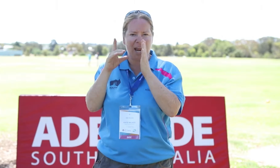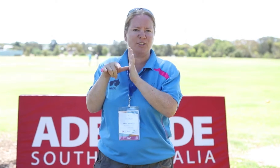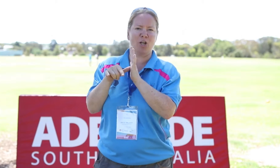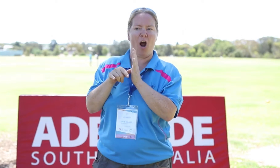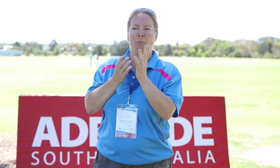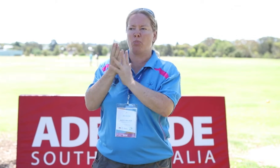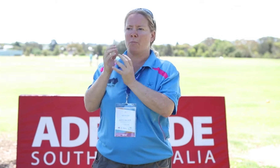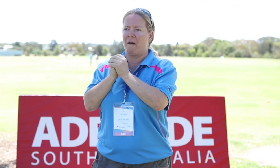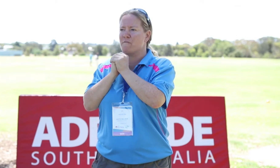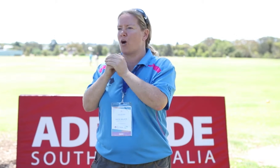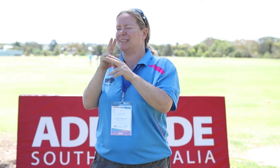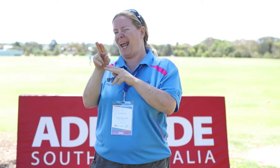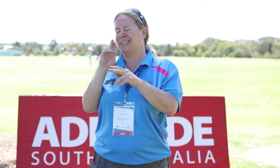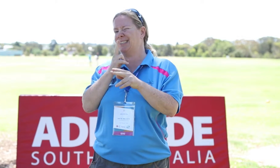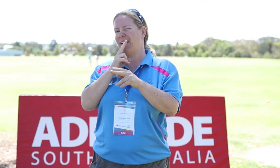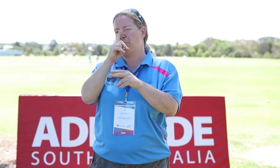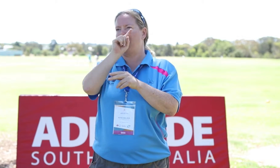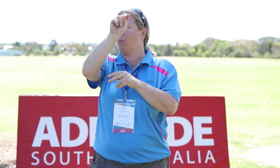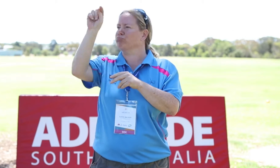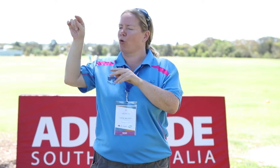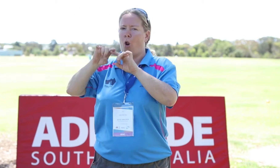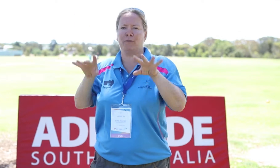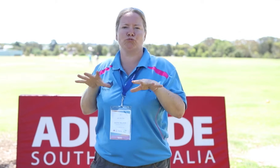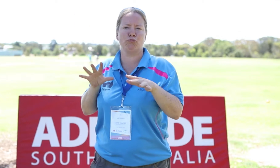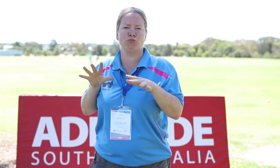FaceTime with friends and deaf people all around Australia.